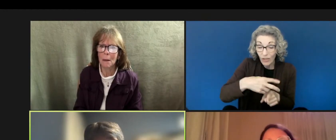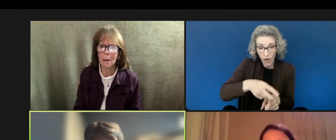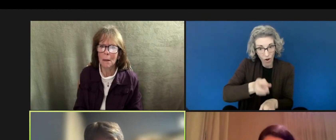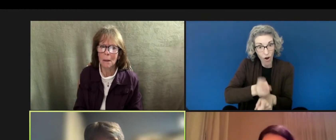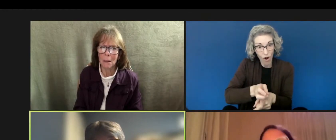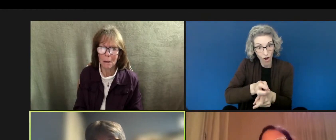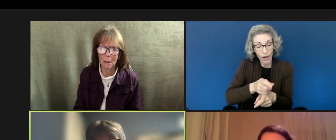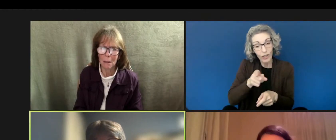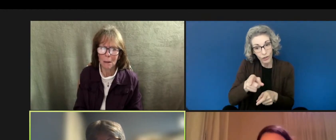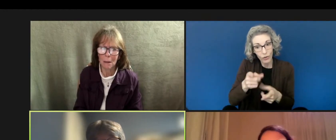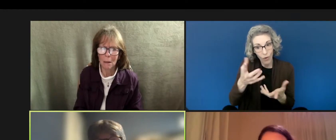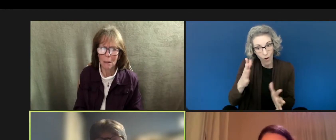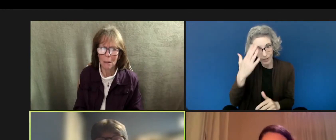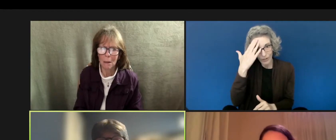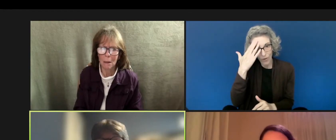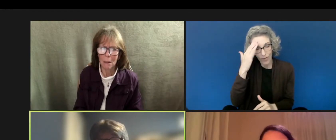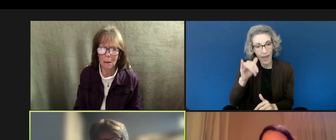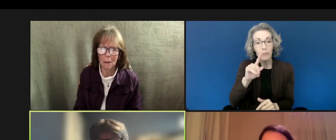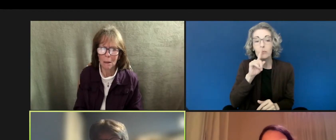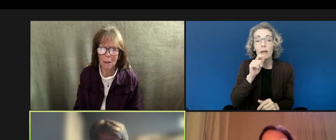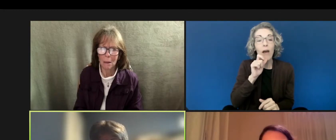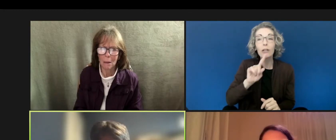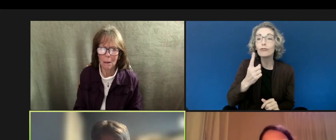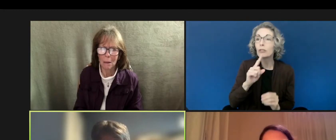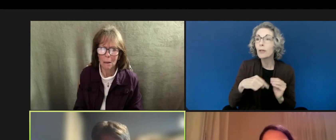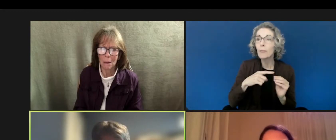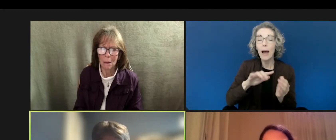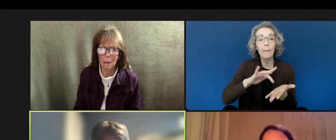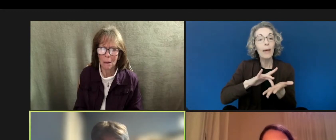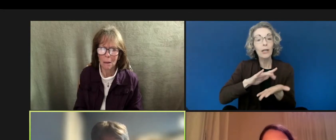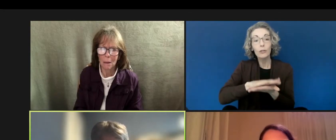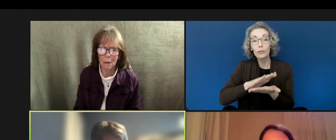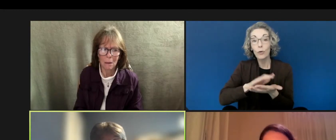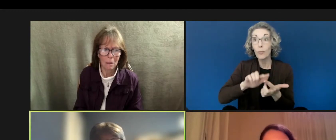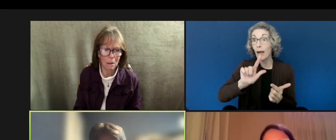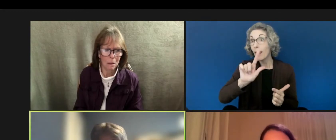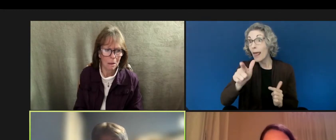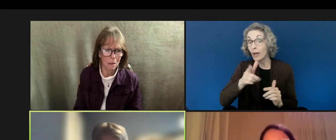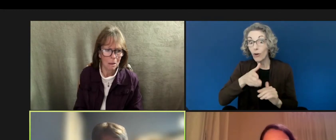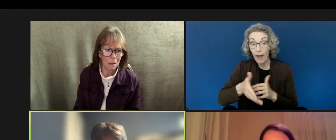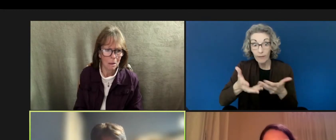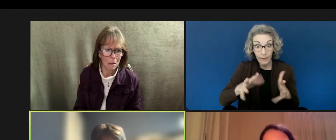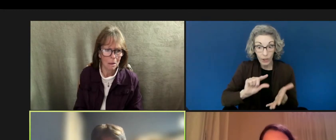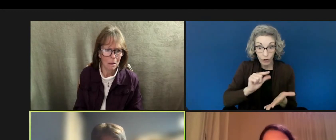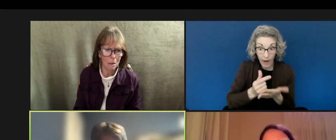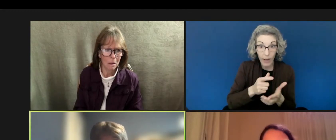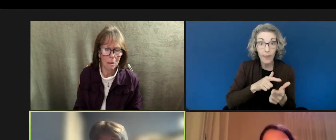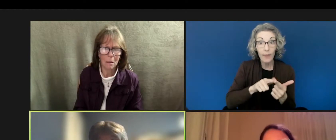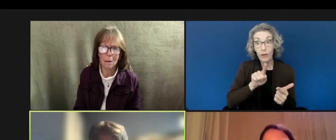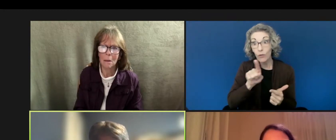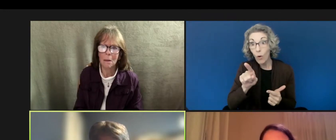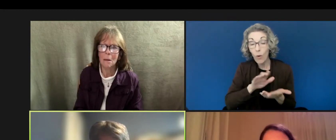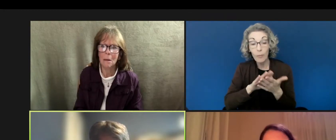And it's not just about the medical school, but then later on when you graduate and you go to be a physician,